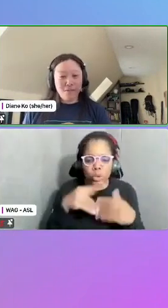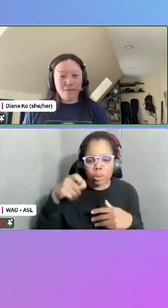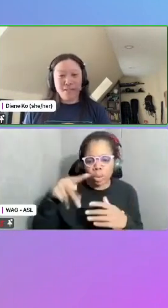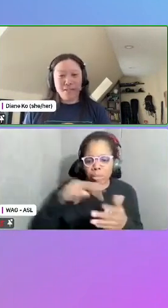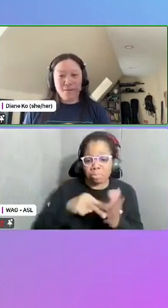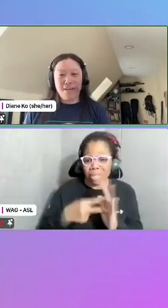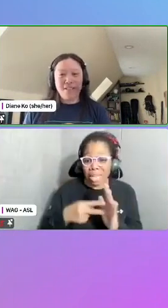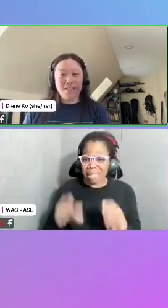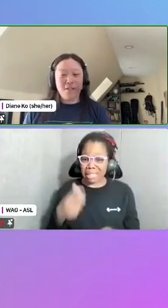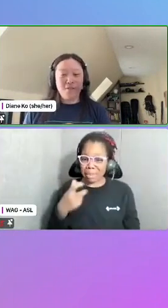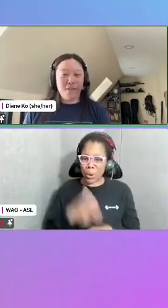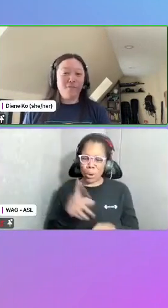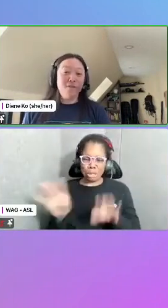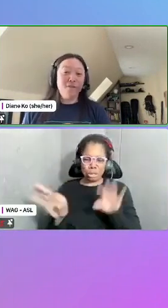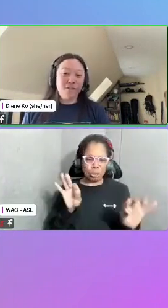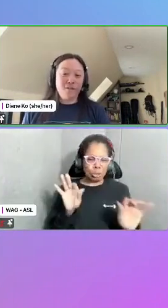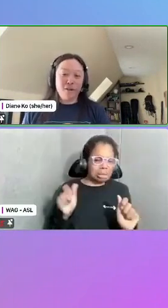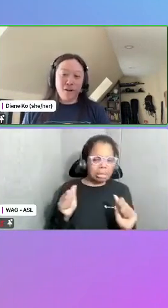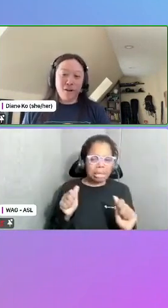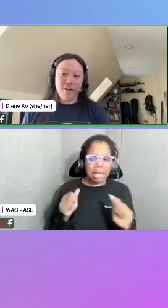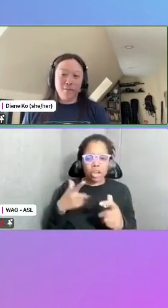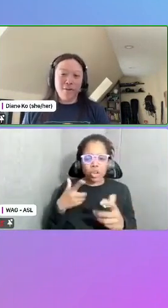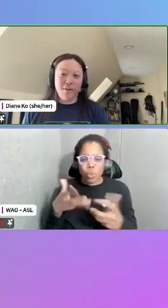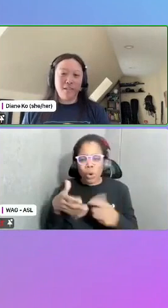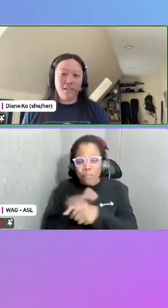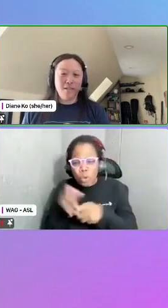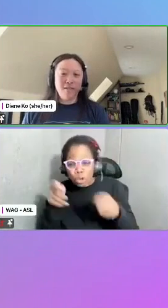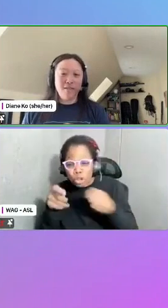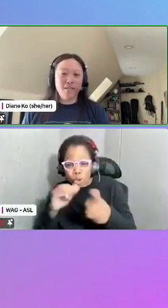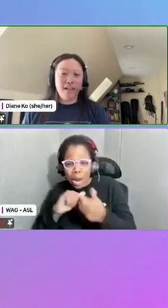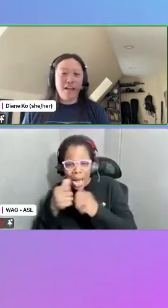invalid aria attribute and includes a message aria